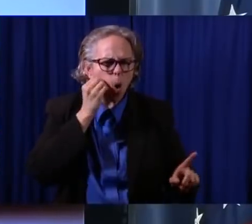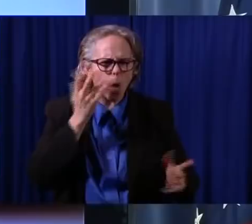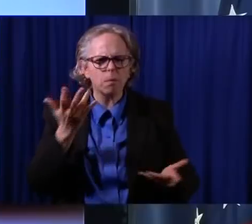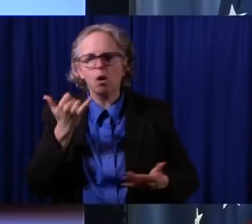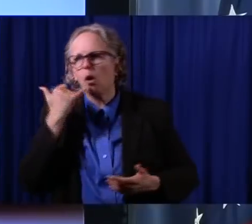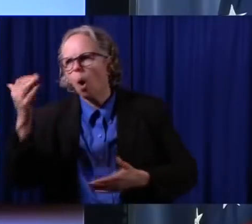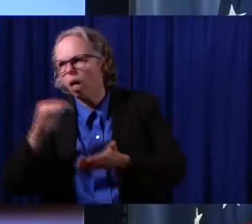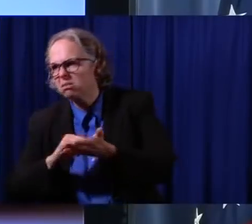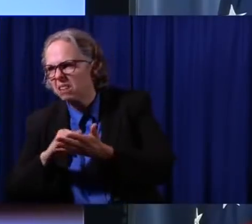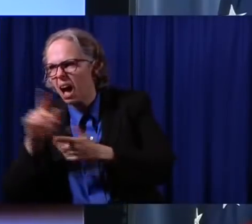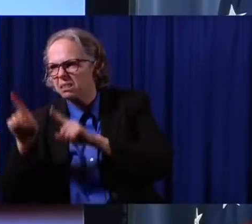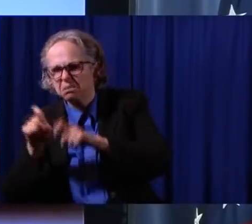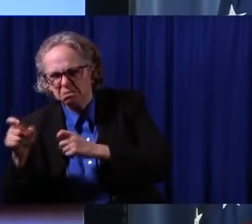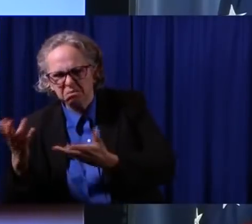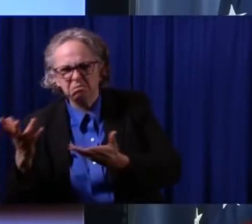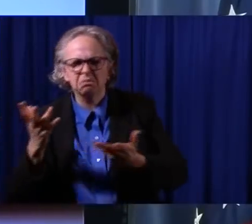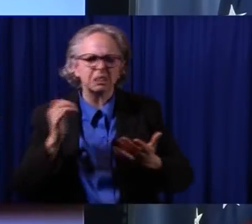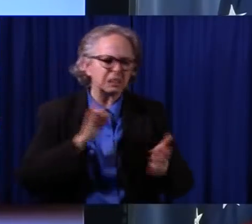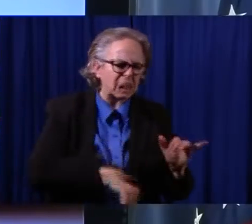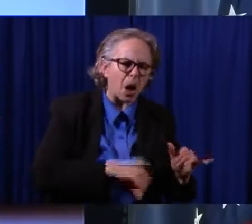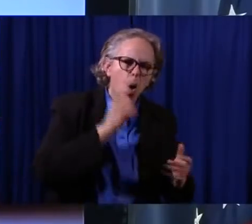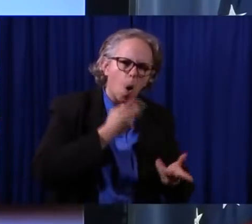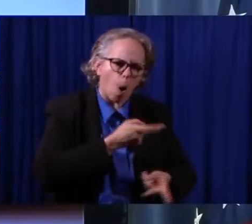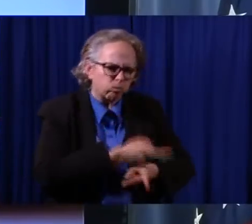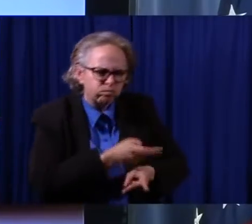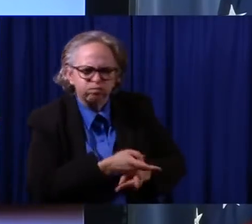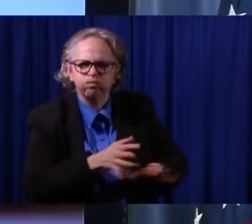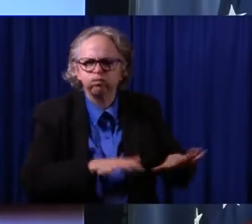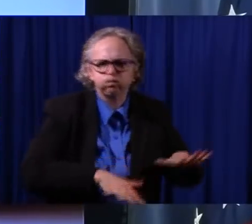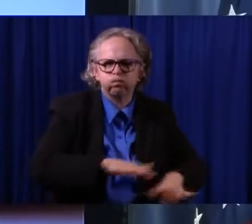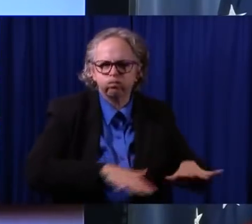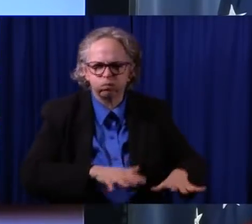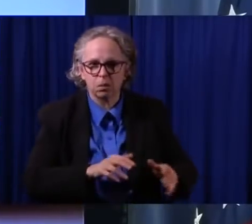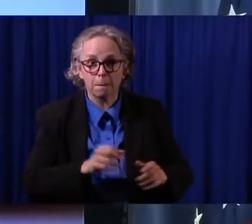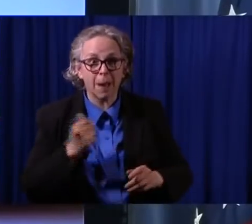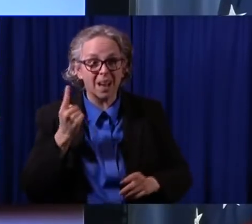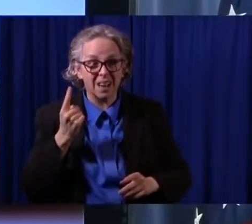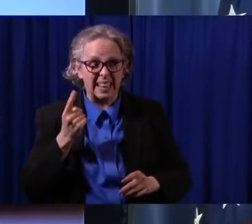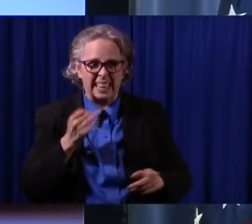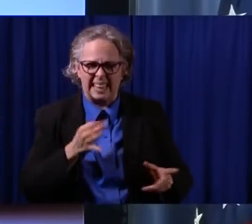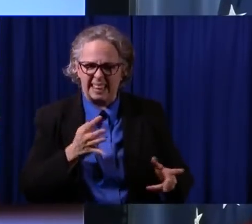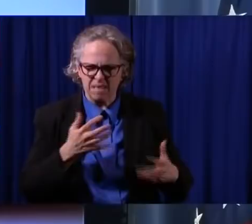ANY PARENT OR GRANDPARENT CAN TELL YOU KIDS ARE ALWAYS RUNNING AROUND WITH A STUFFY NOSE. IF IT IS SOMETHING YOU FEEL LIKE YOU CAN MANAGE AT HOME